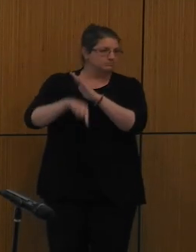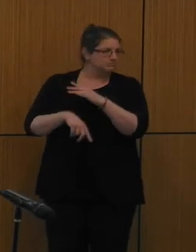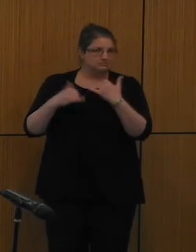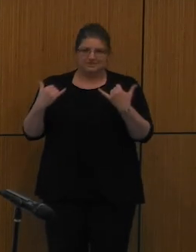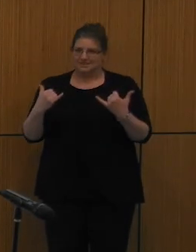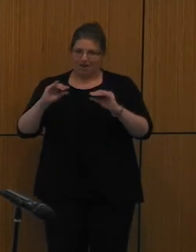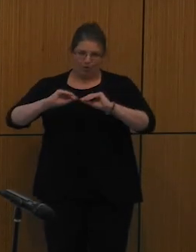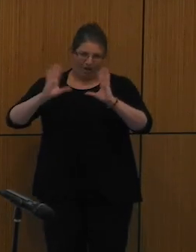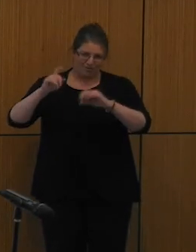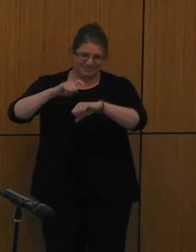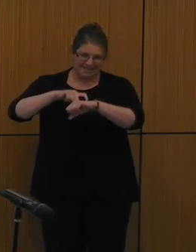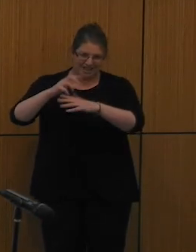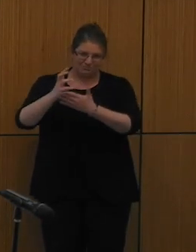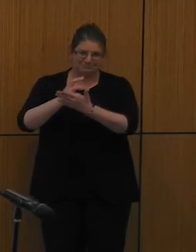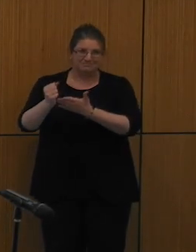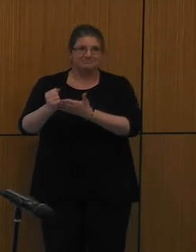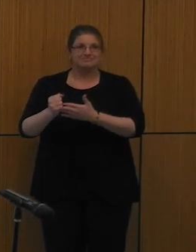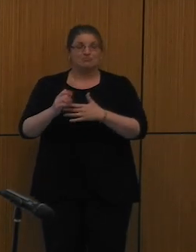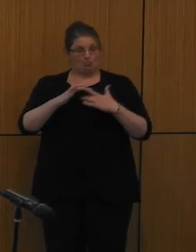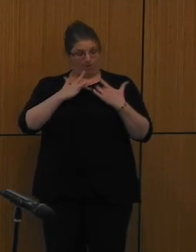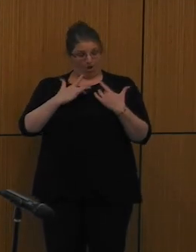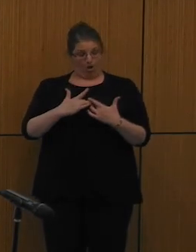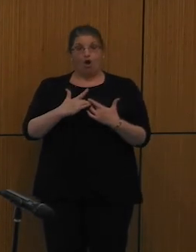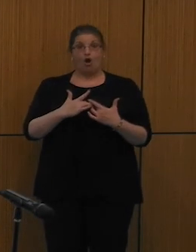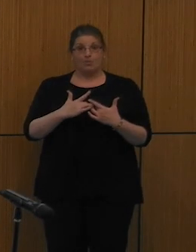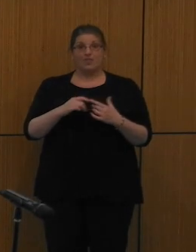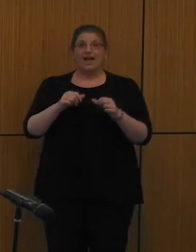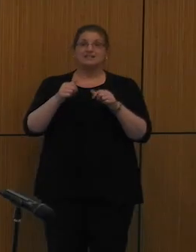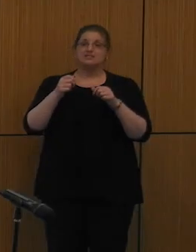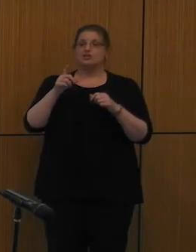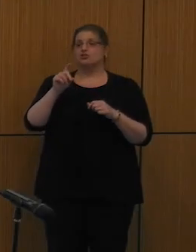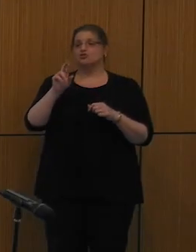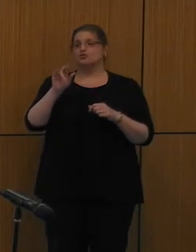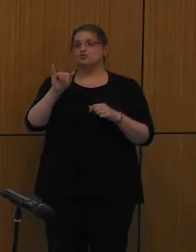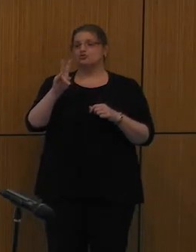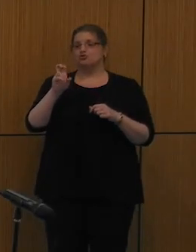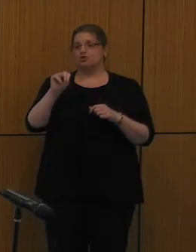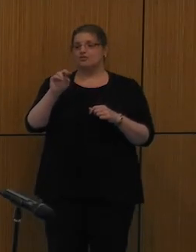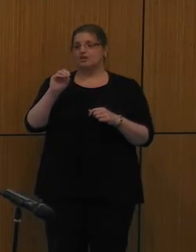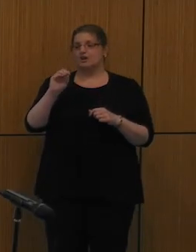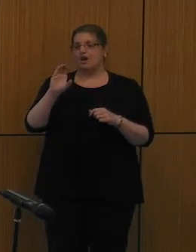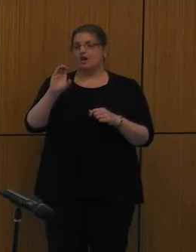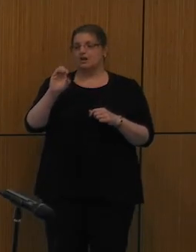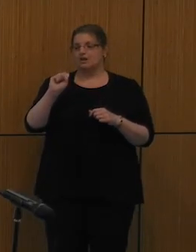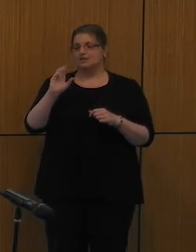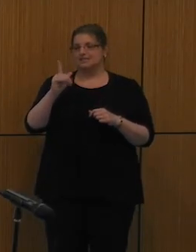So a heart is an example of a driven oscillator. And so that means it's driven by this sinus node.